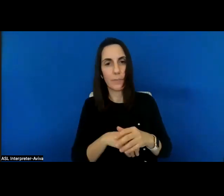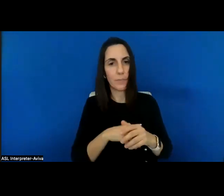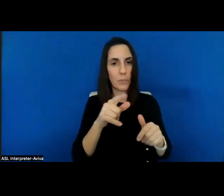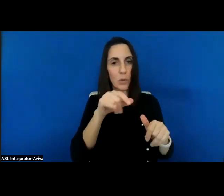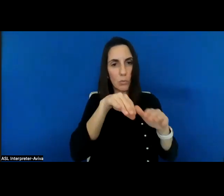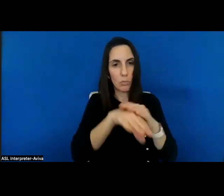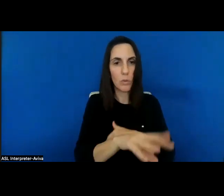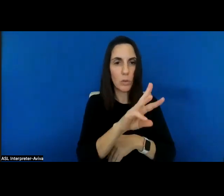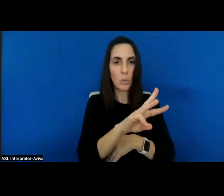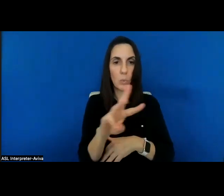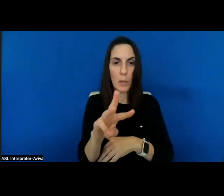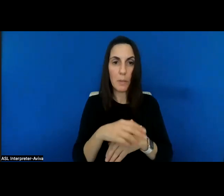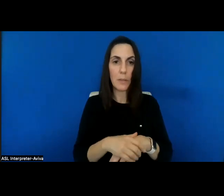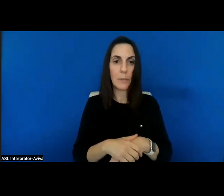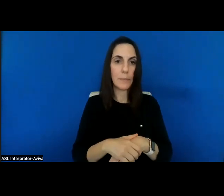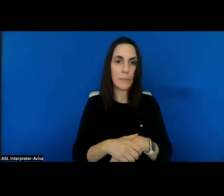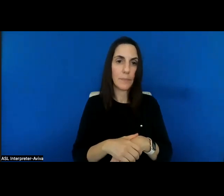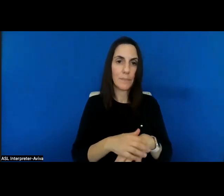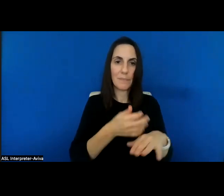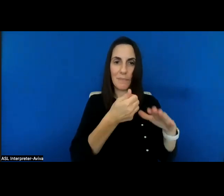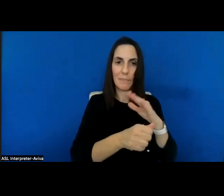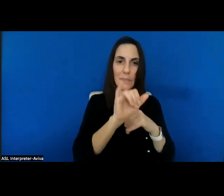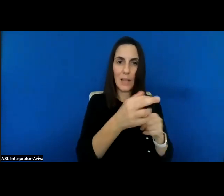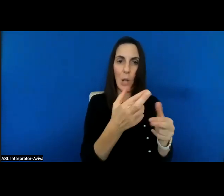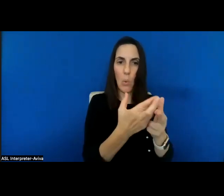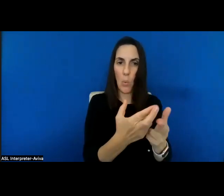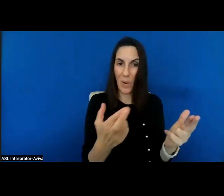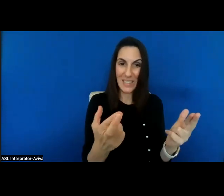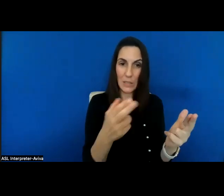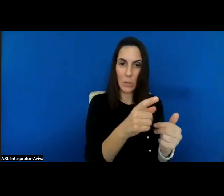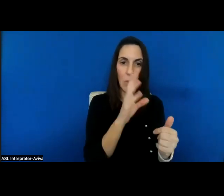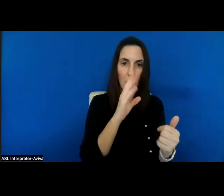as well under our resources. 11:43:06 Tab, there's a forms and publications